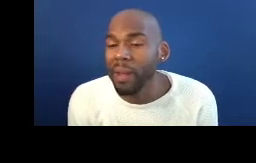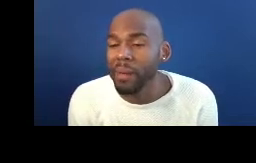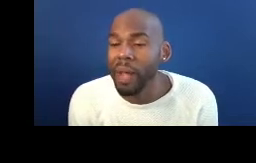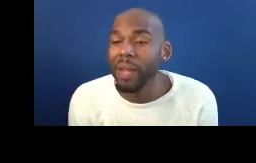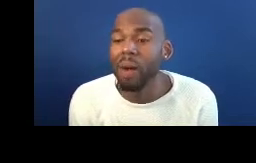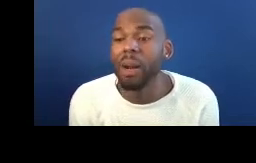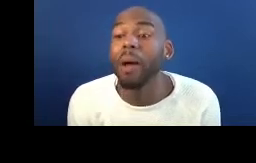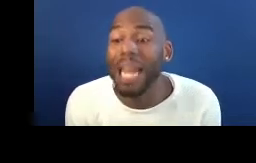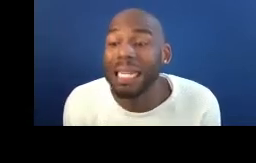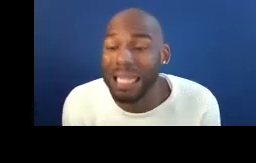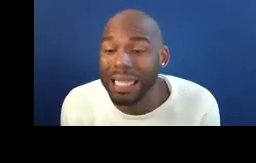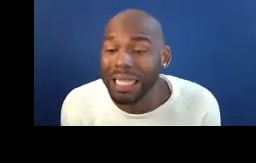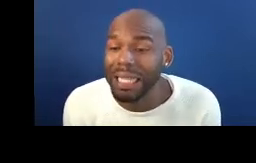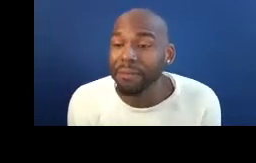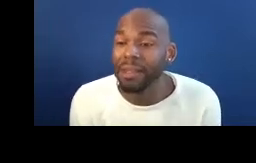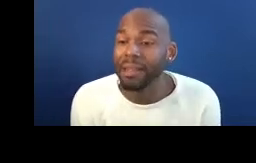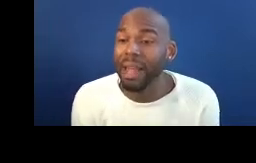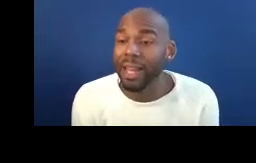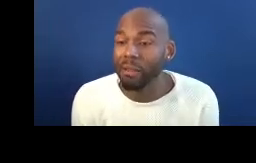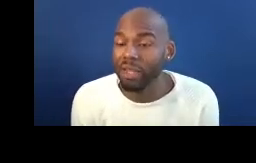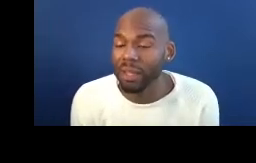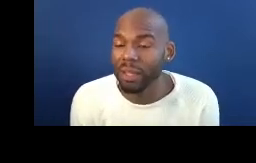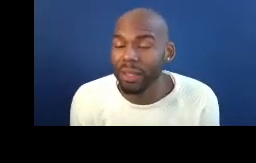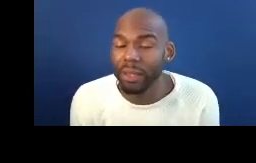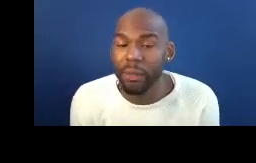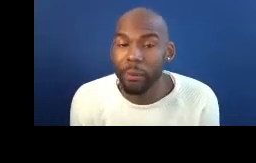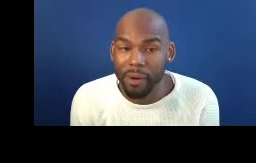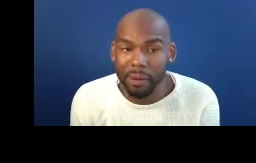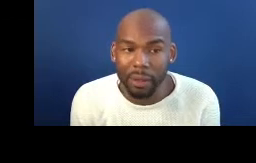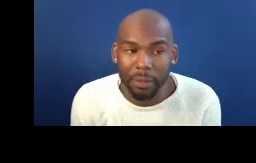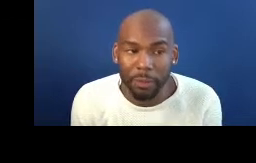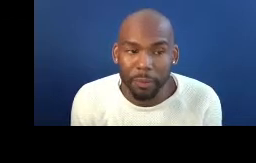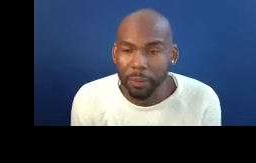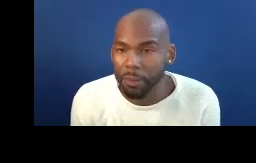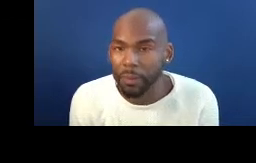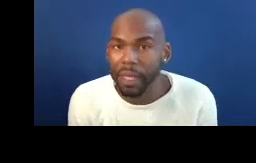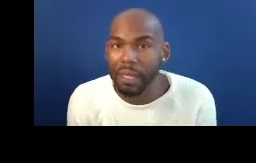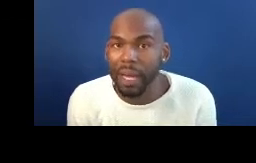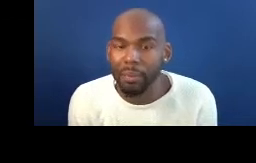have counted about 90 different sign languages in the world. Next slide please.